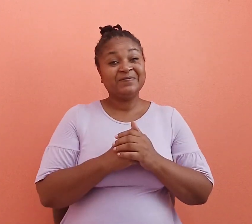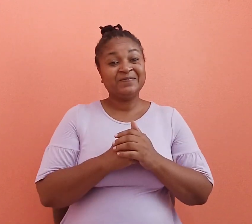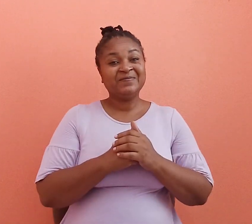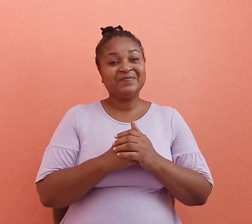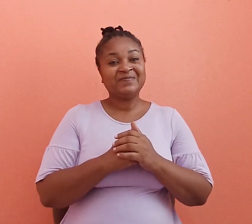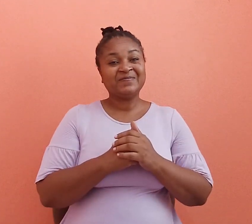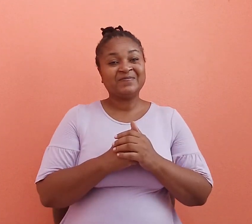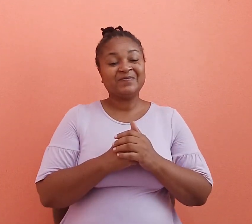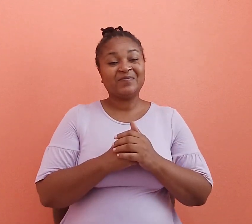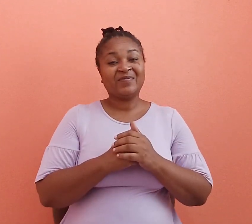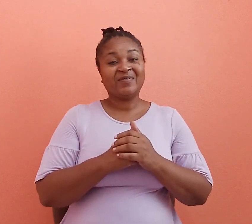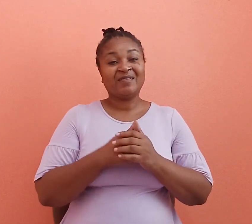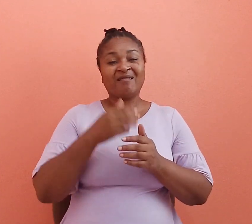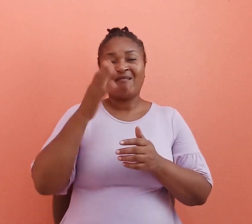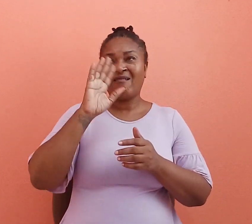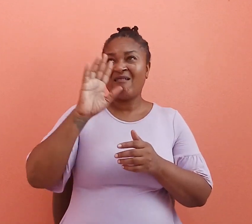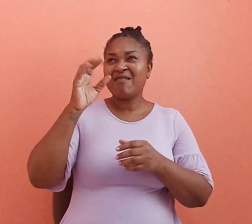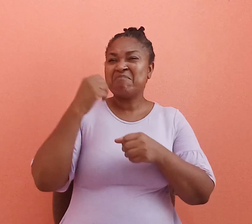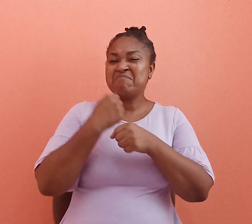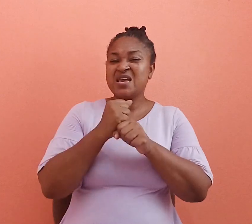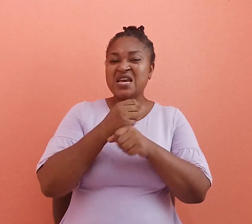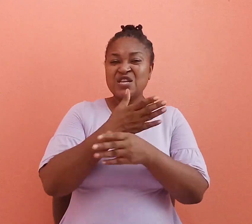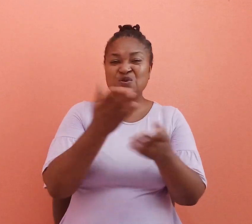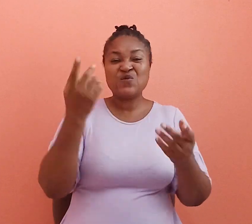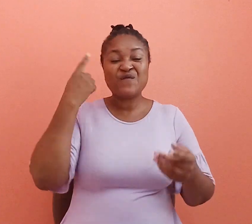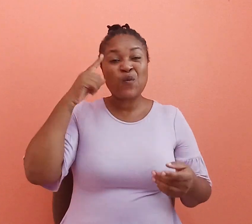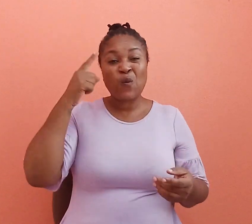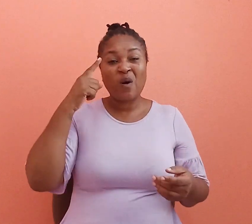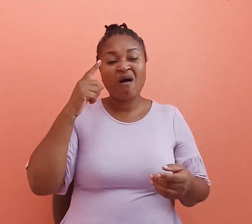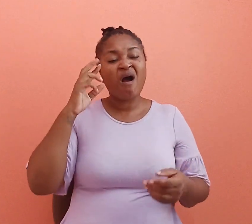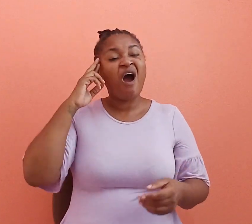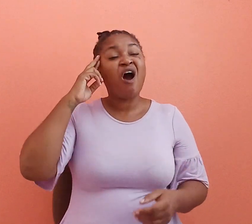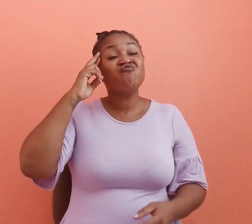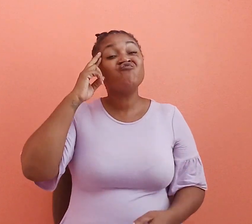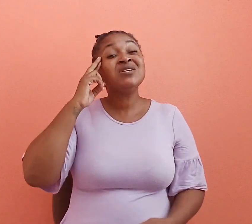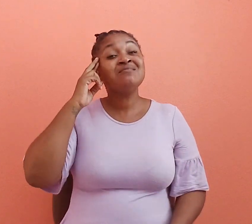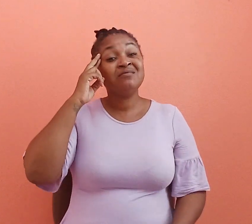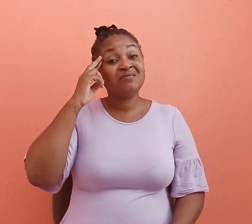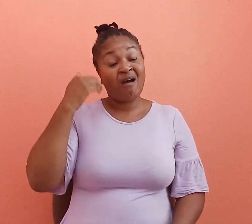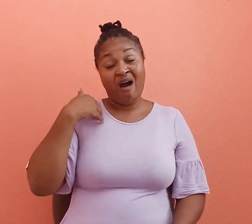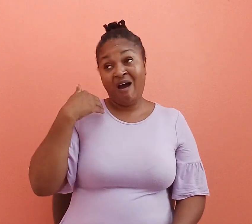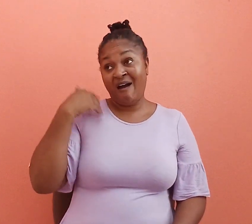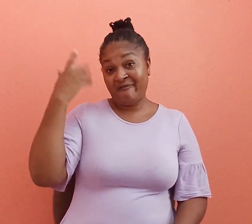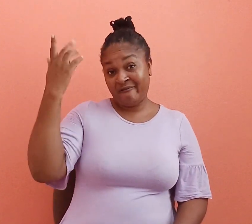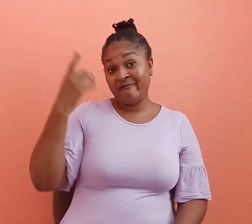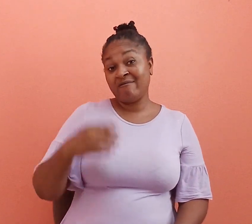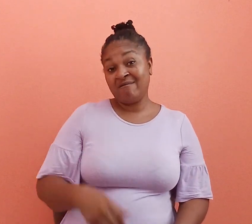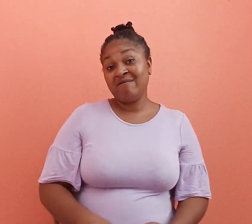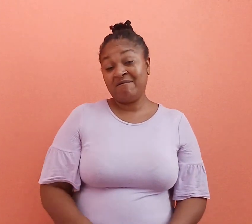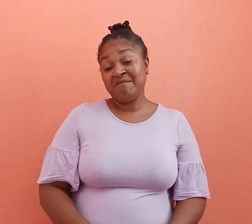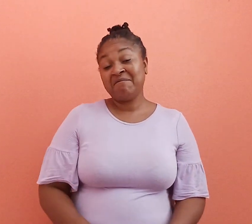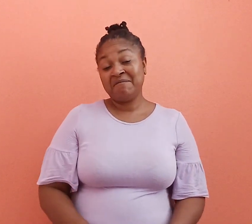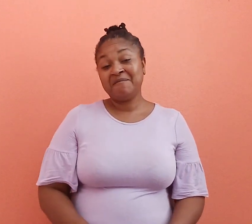and he made you for a reason.